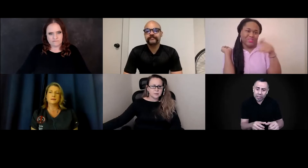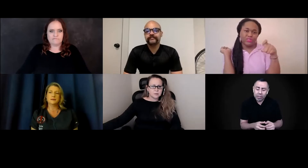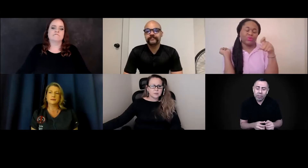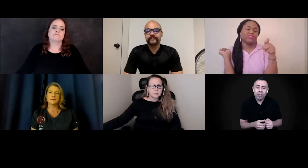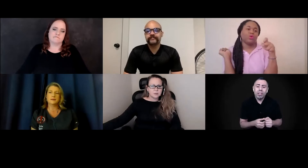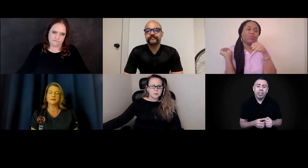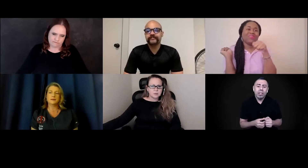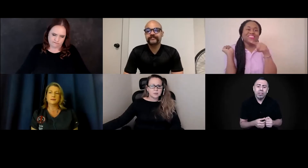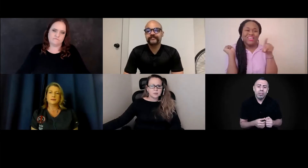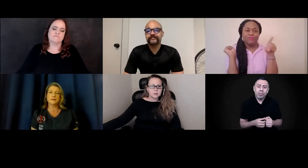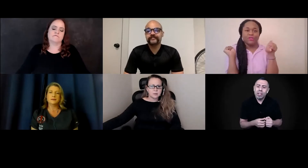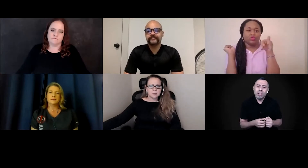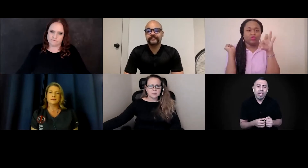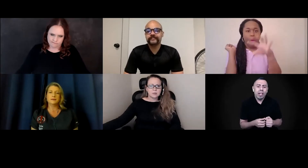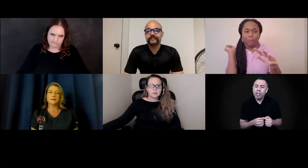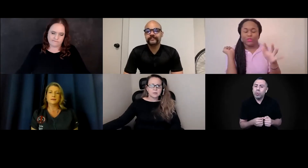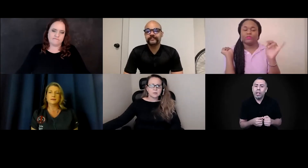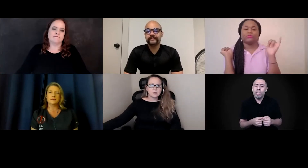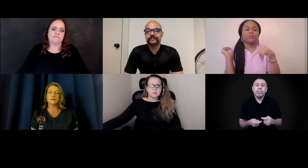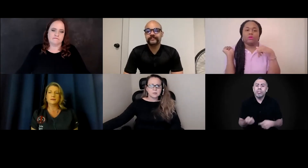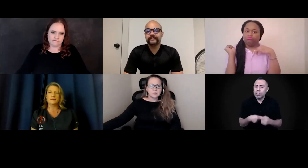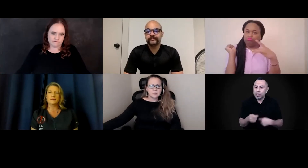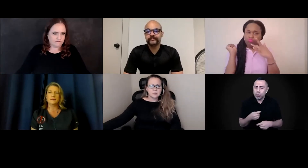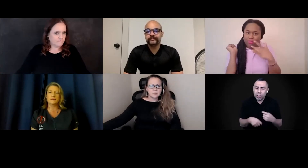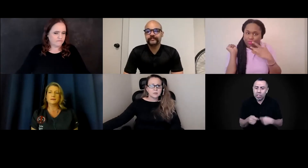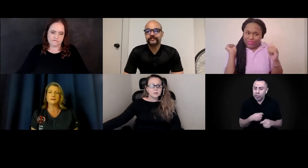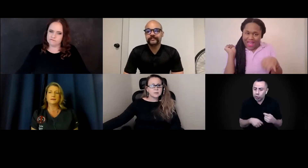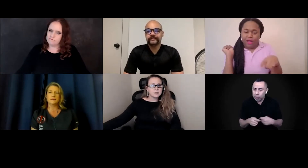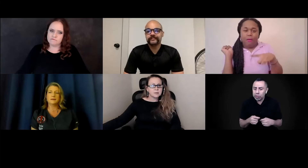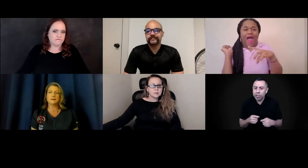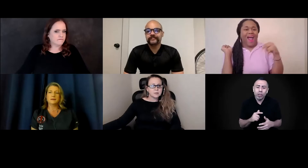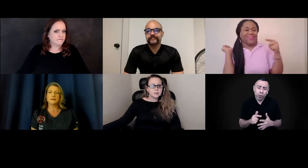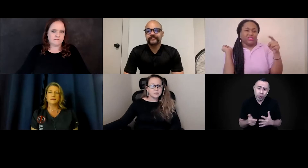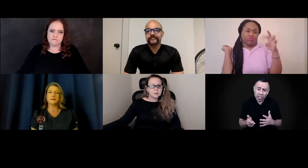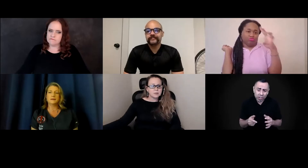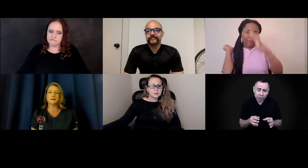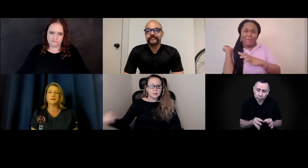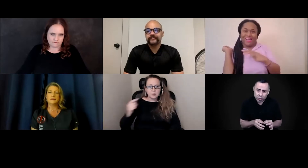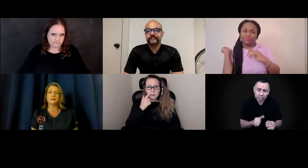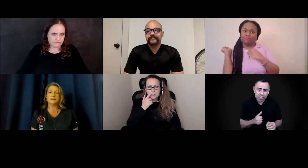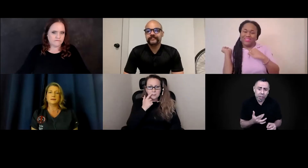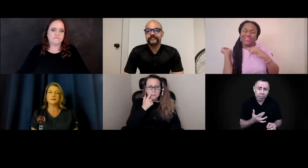the class. I don't want the switching of interpreters or having a rotation of interpreters.